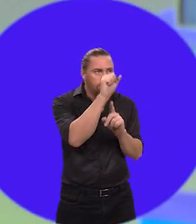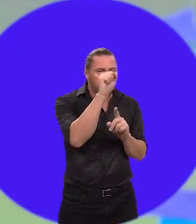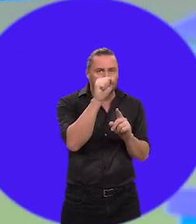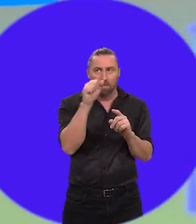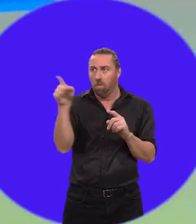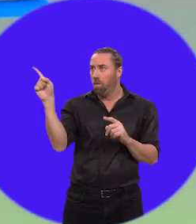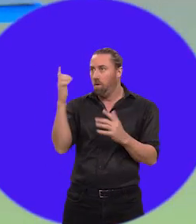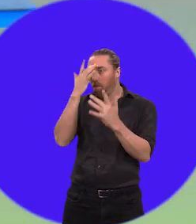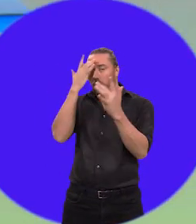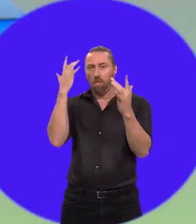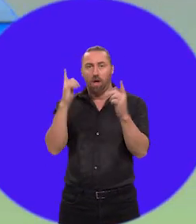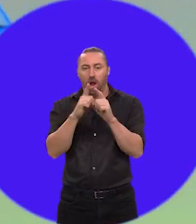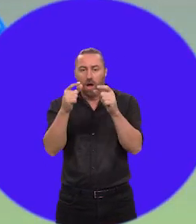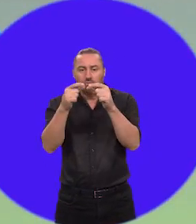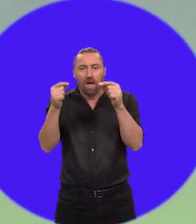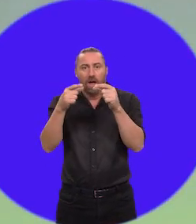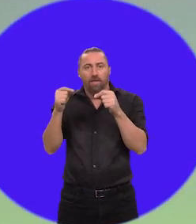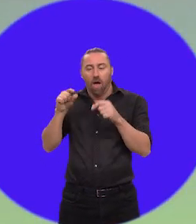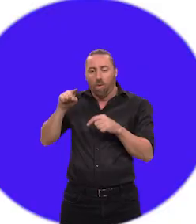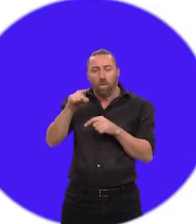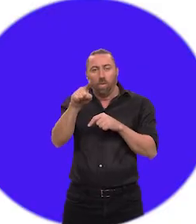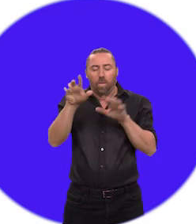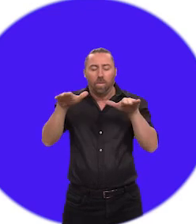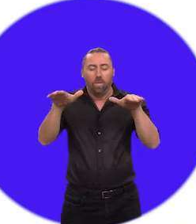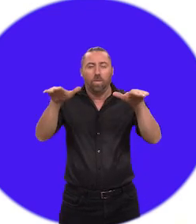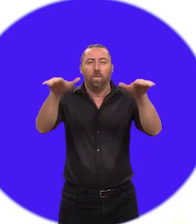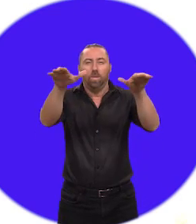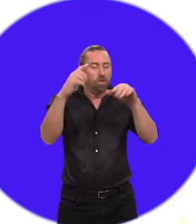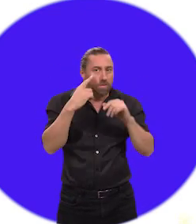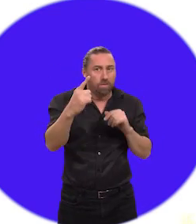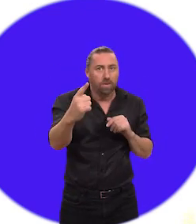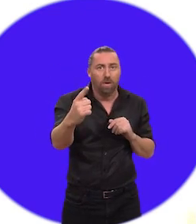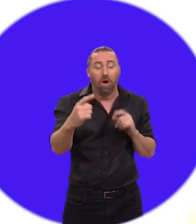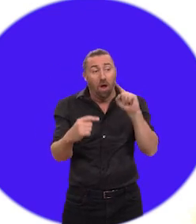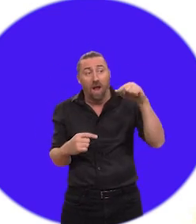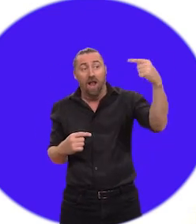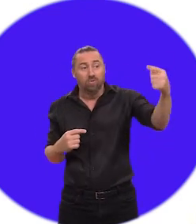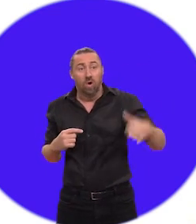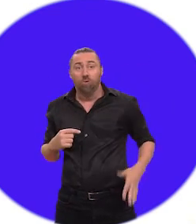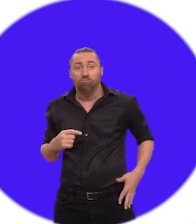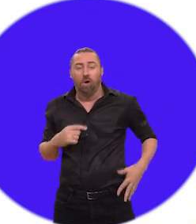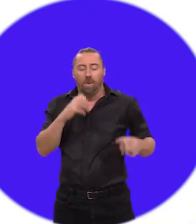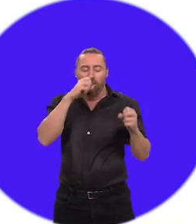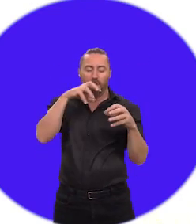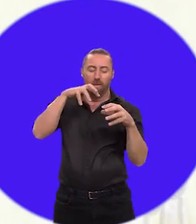A dragonfly buzzing through the air. The soft sigh of the sleeping dog next door.